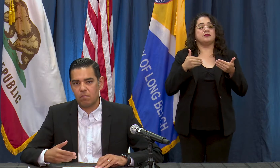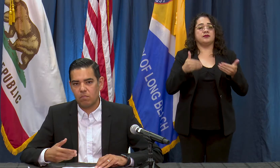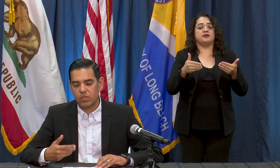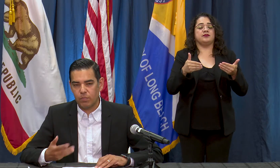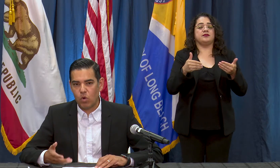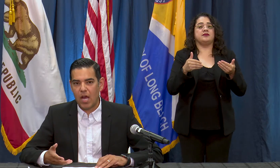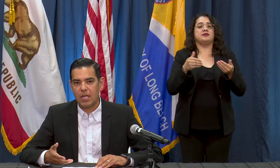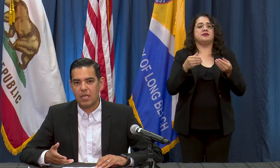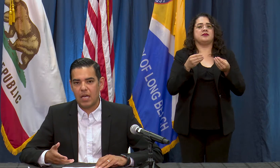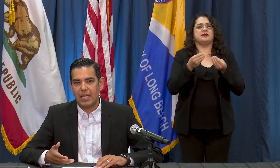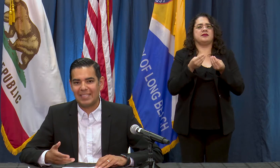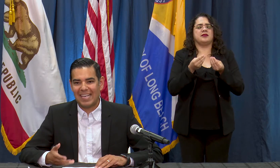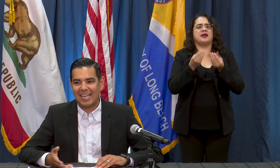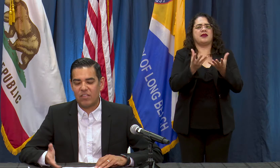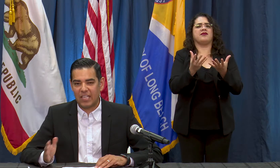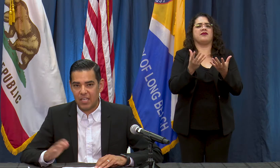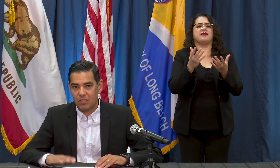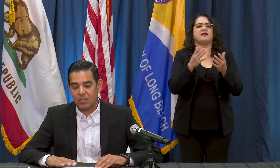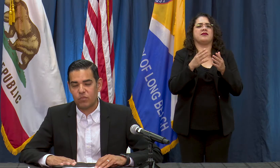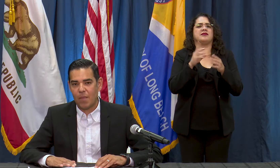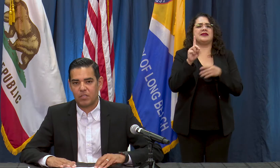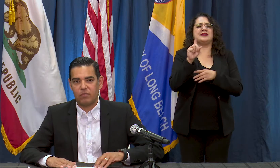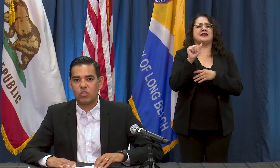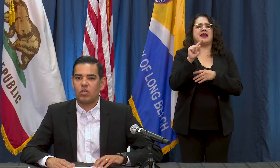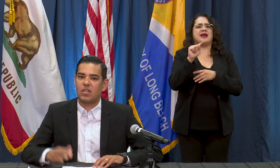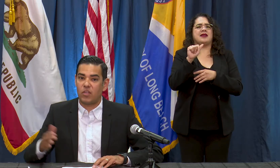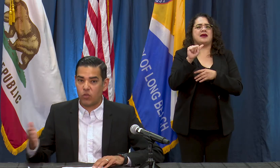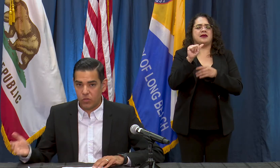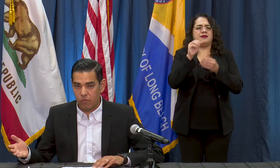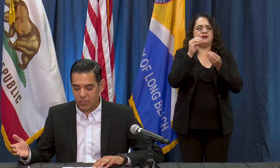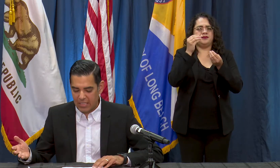broad data and get into some topics of interest and then turn this over to